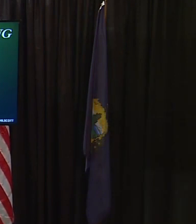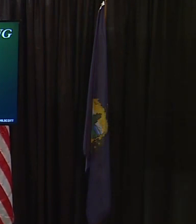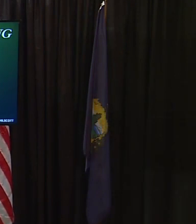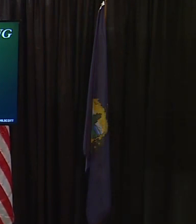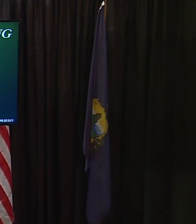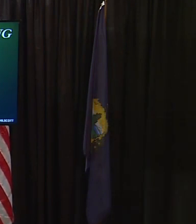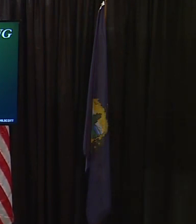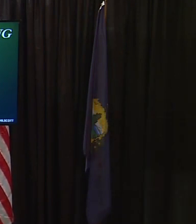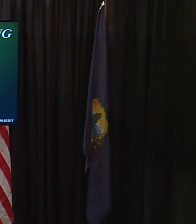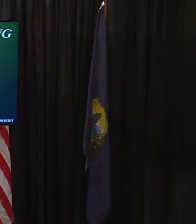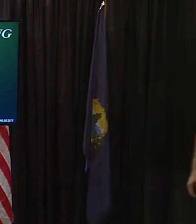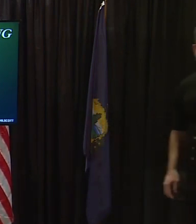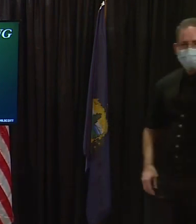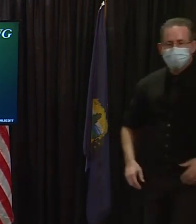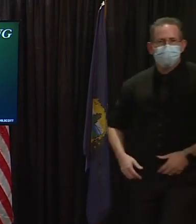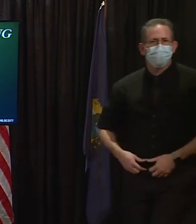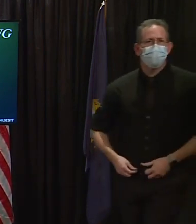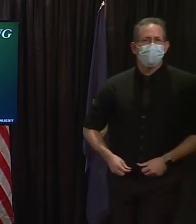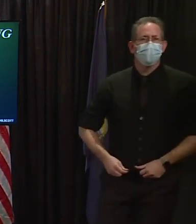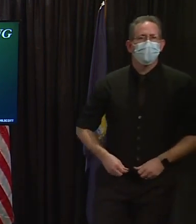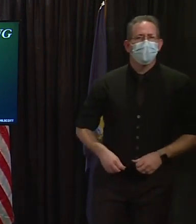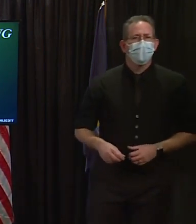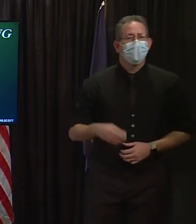and that virus could make someone very sick.